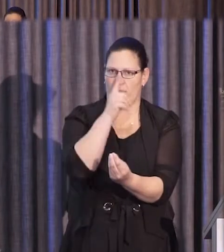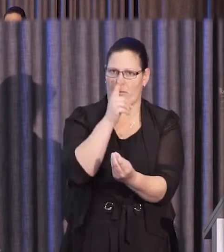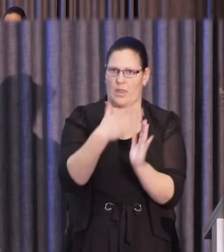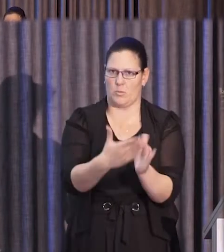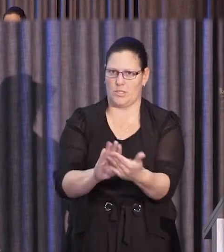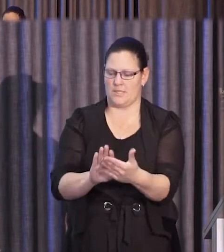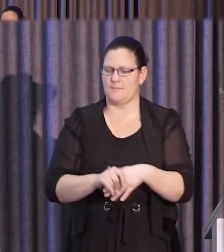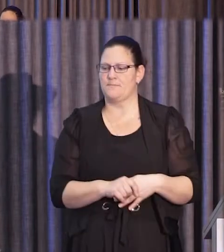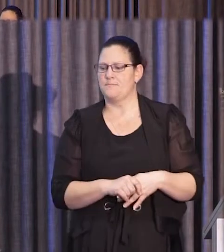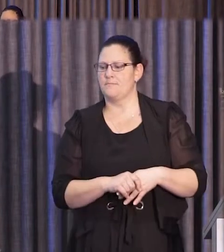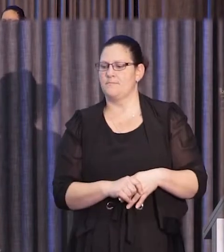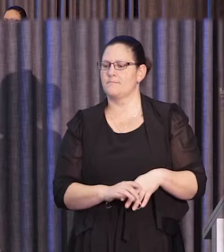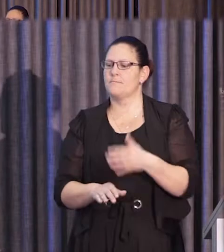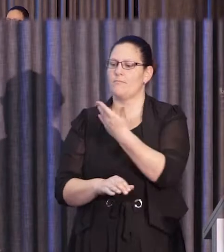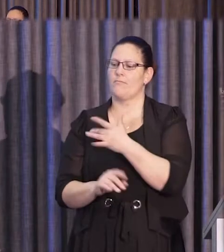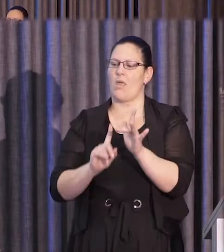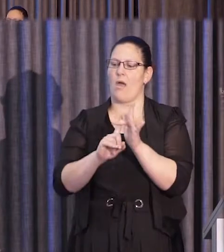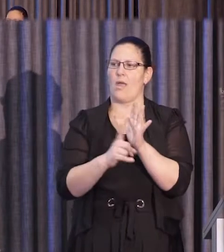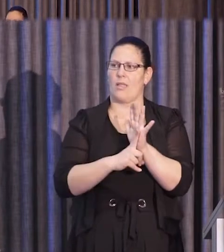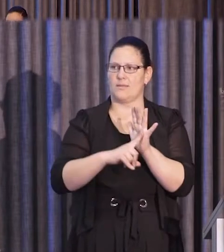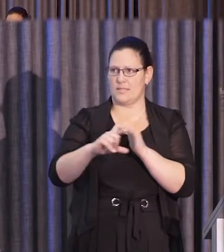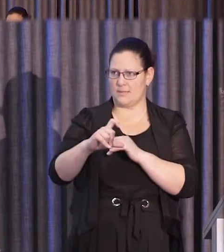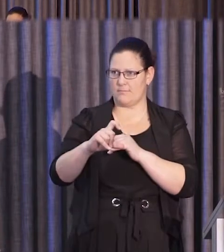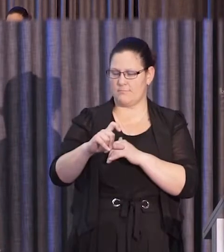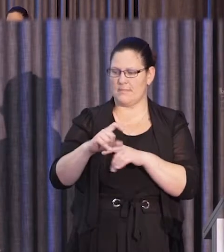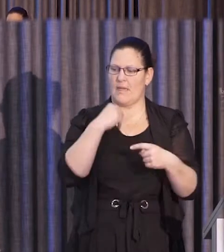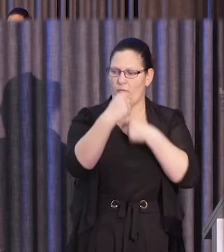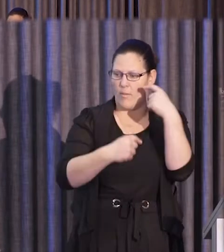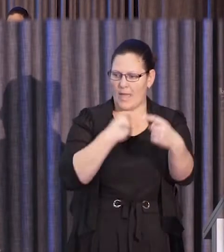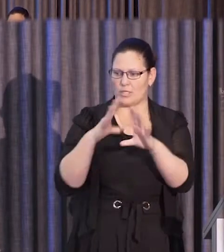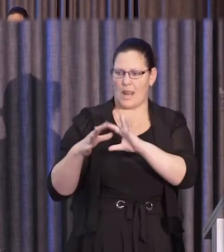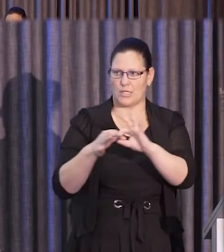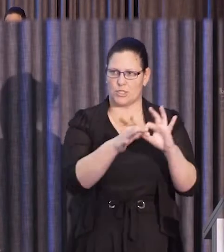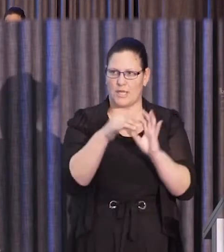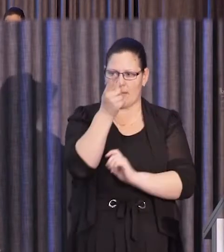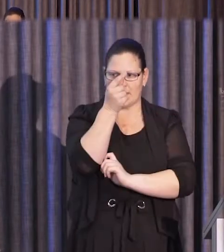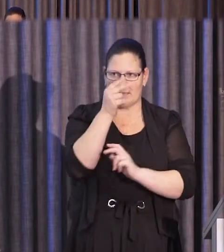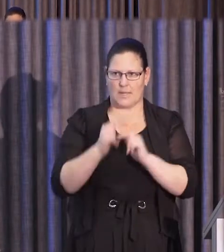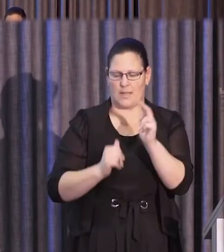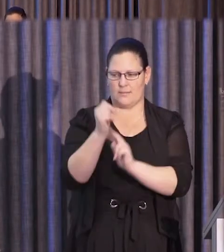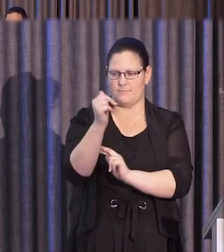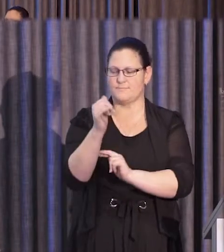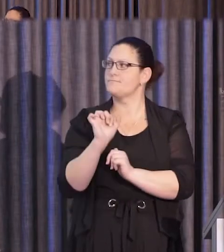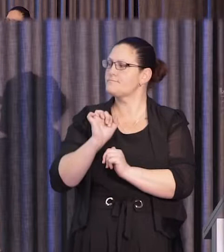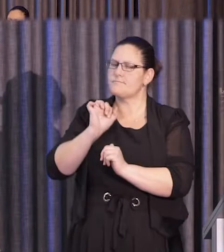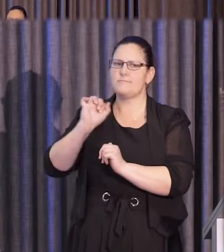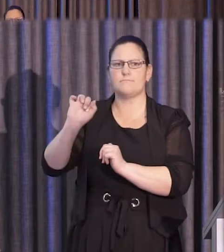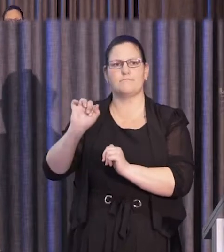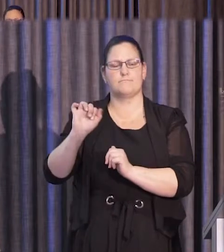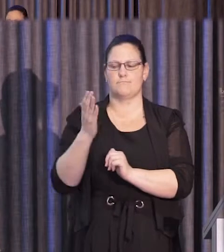So, information linkages and capacity building, it's a phrase that the National Disability Insurance scheme brought to our awareness.